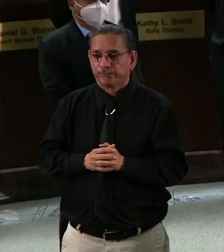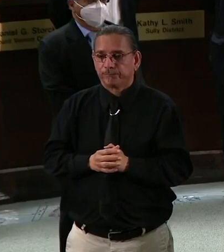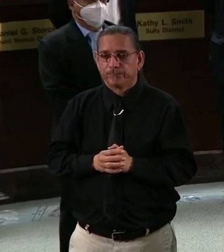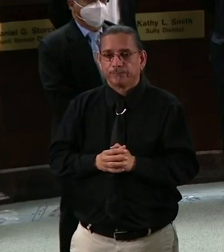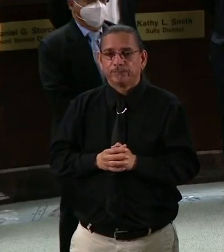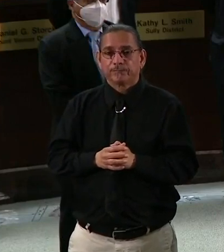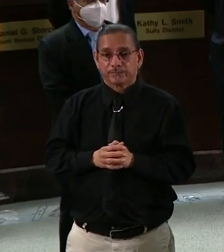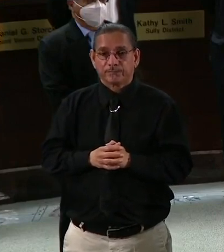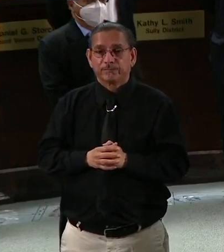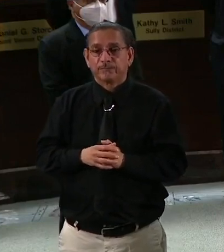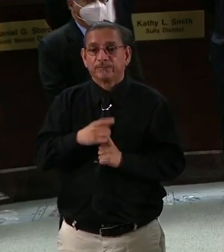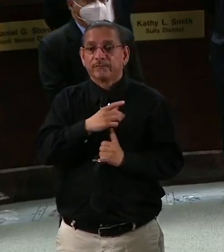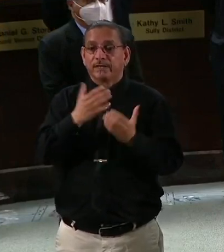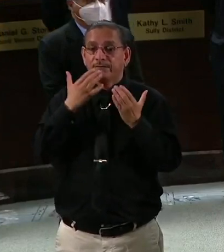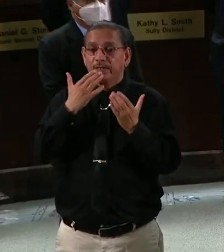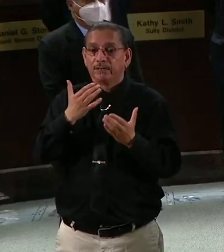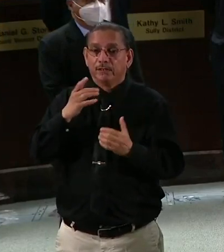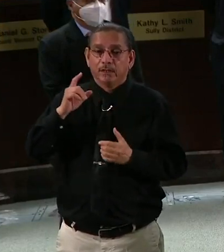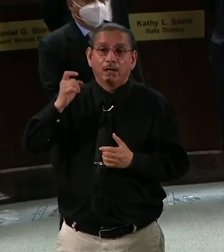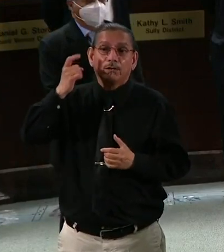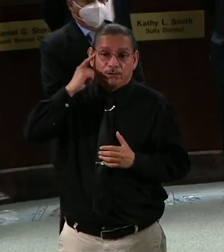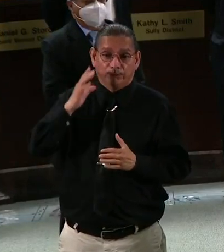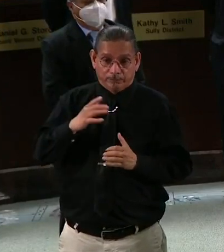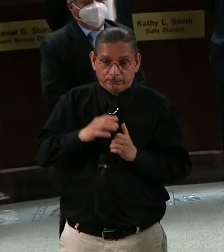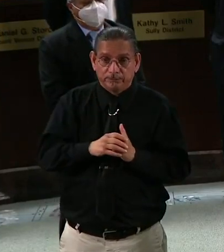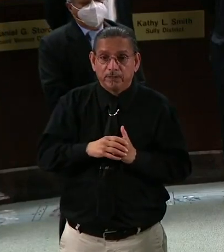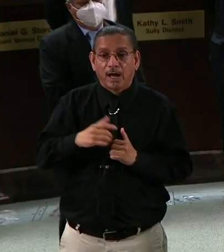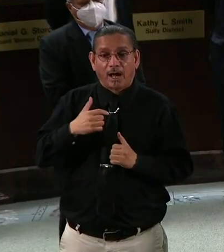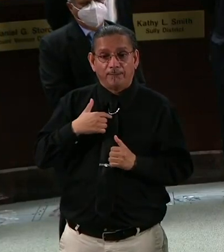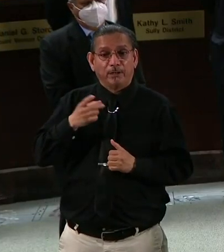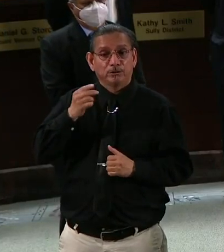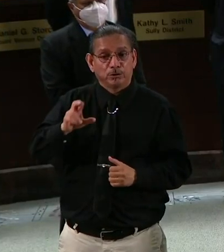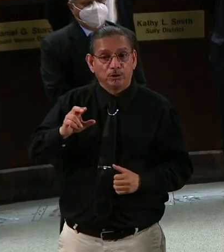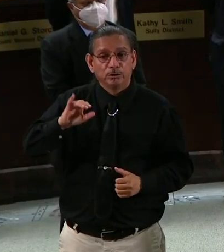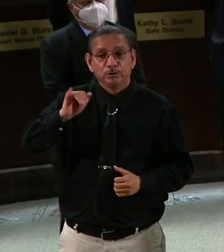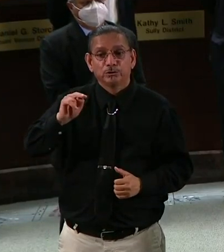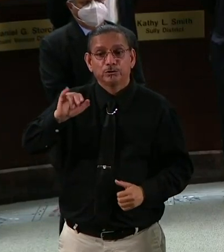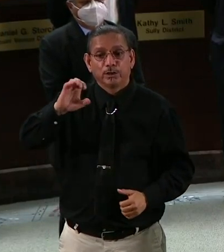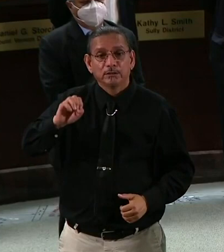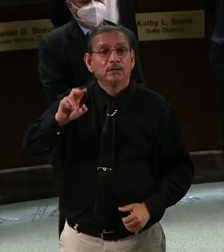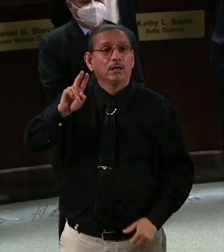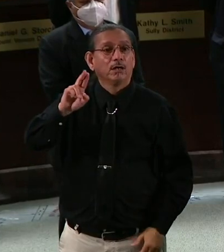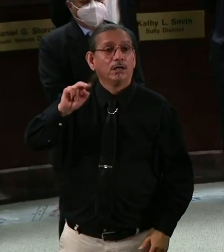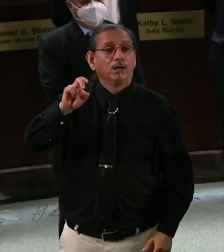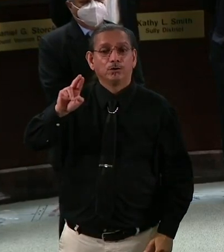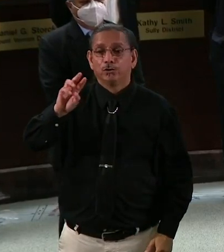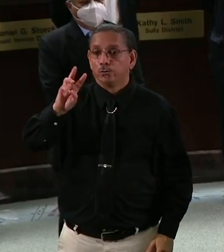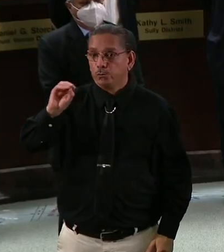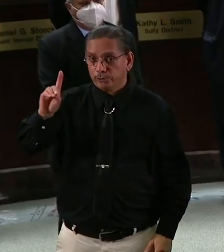ESPECIALLY THE MOST FROM. YOU COULD TOUCHING THAT THANK YOU. THANK YOU GOVERNOR N. DR J.